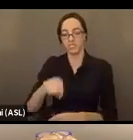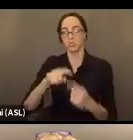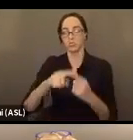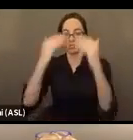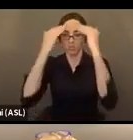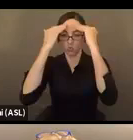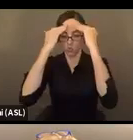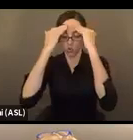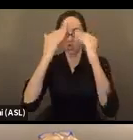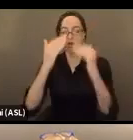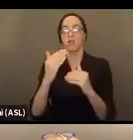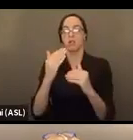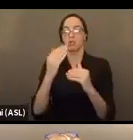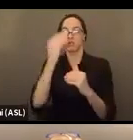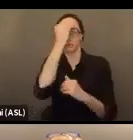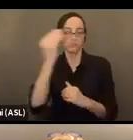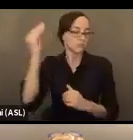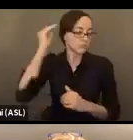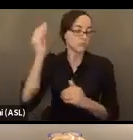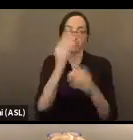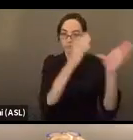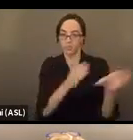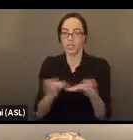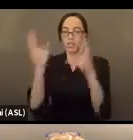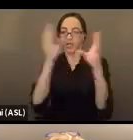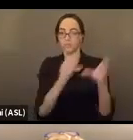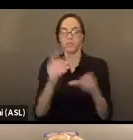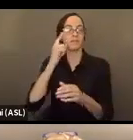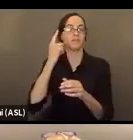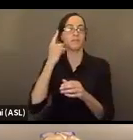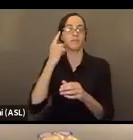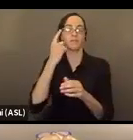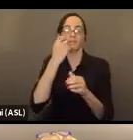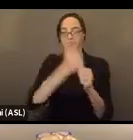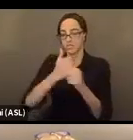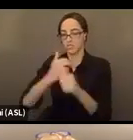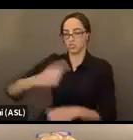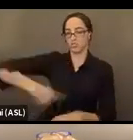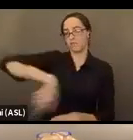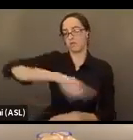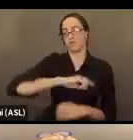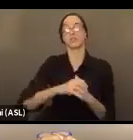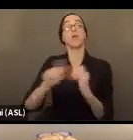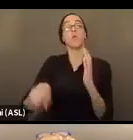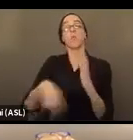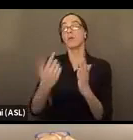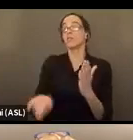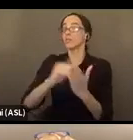so uh once again my name is paul dunaway i'm the director of the area agency on aging and i also am